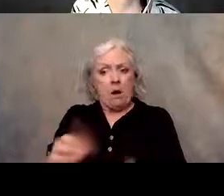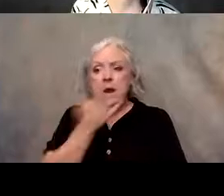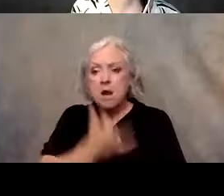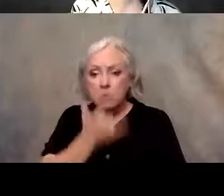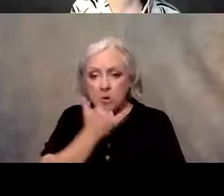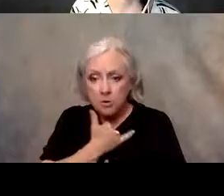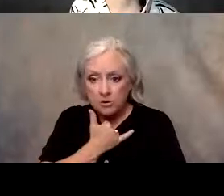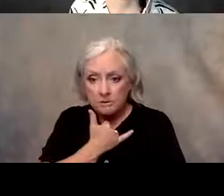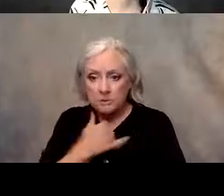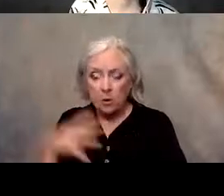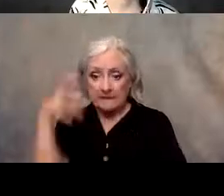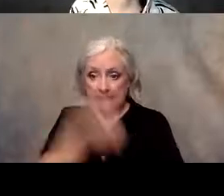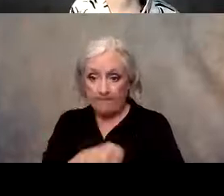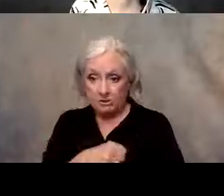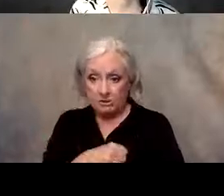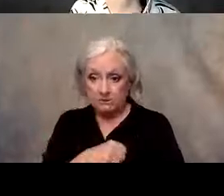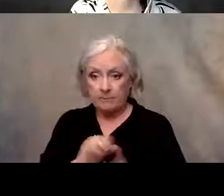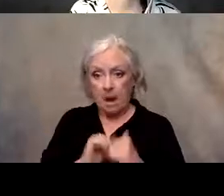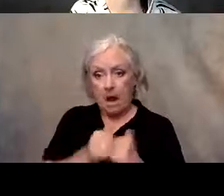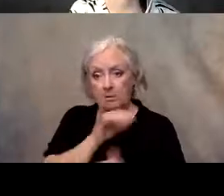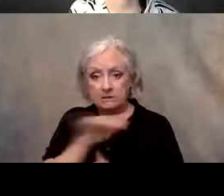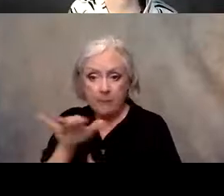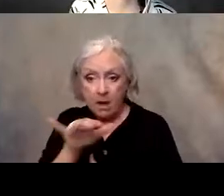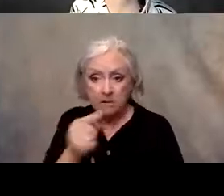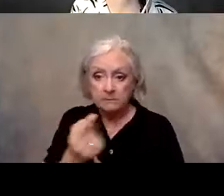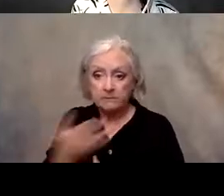assumptions being made about how to spell something that might be audio only.